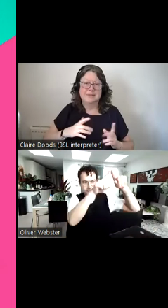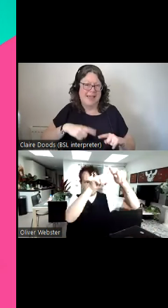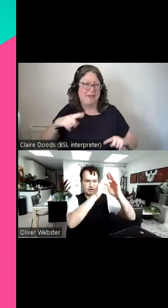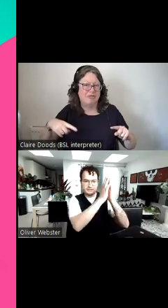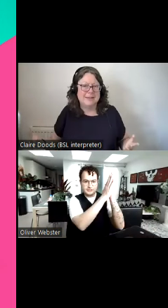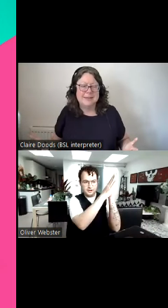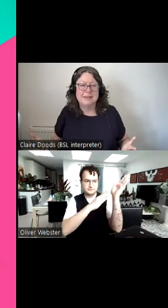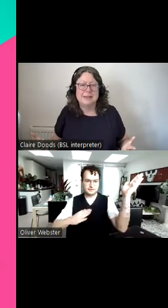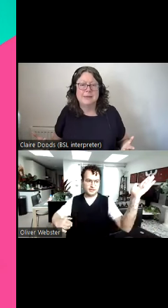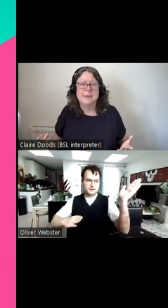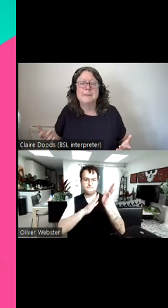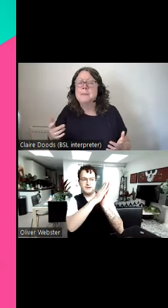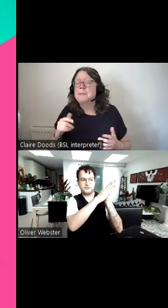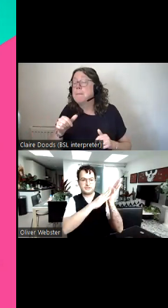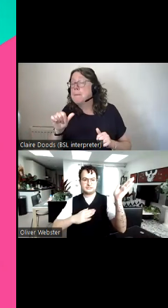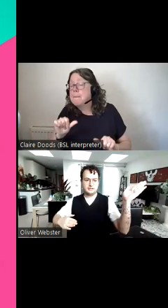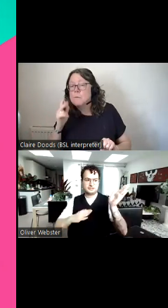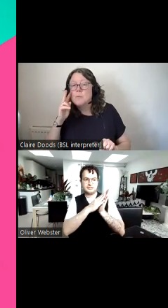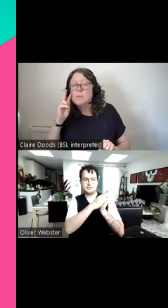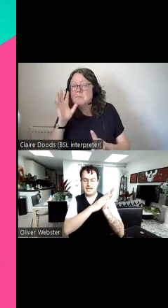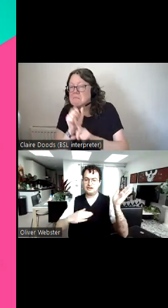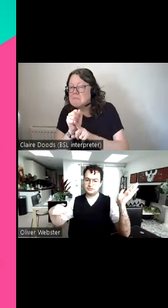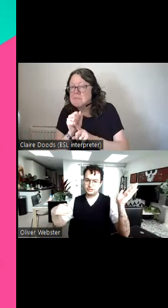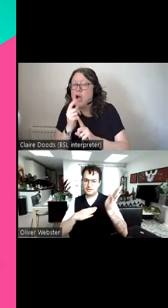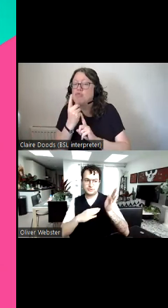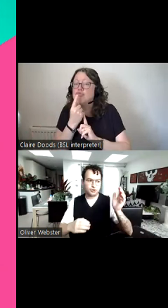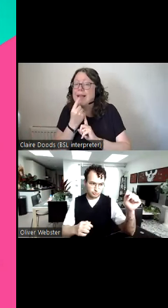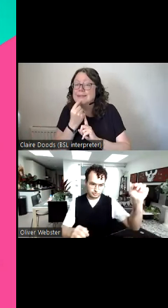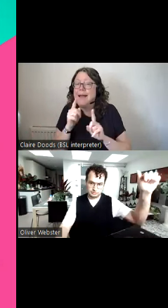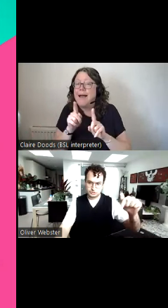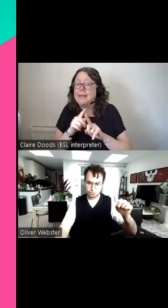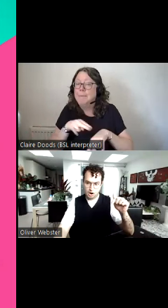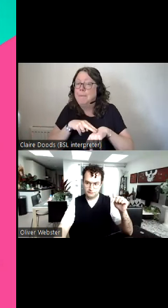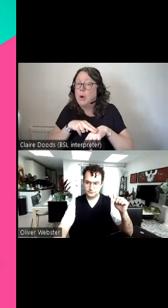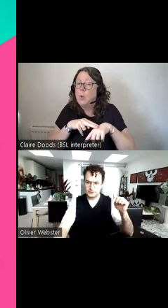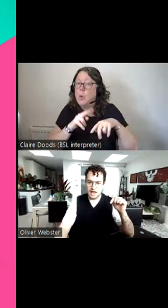that create this very slanted L-shape across the graph.